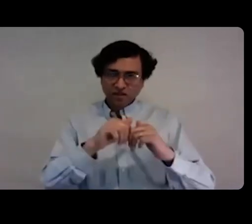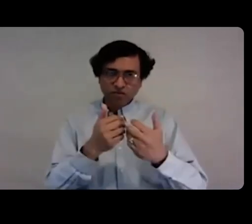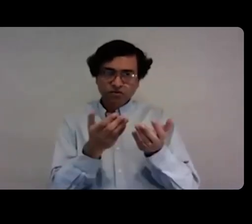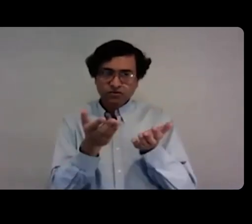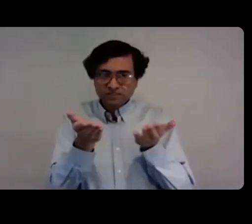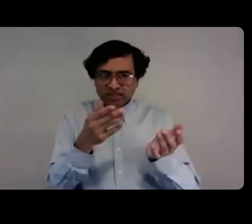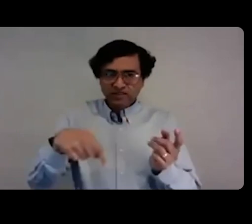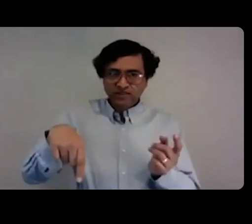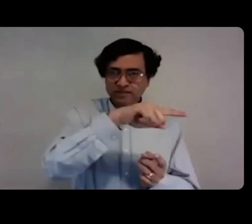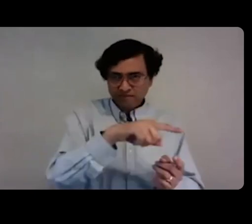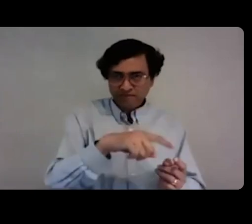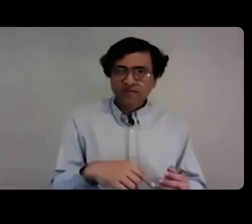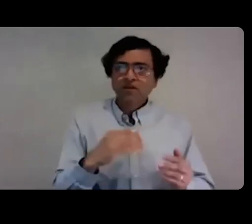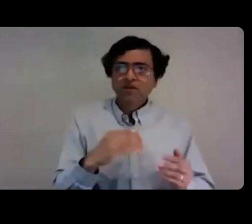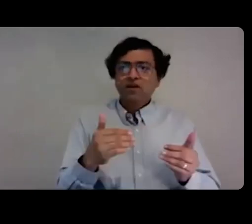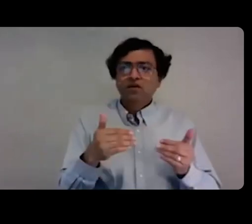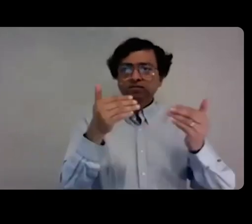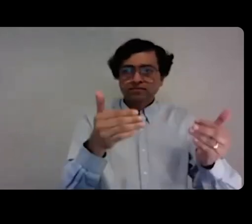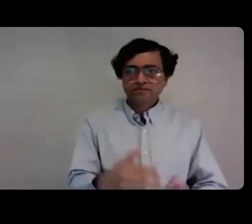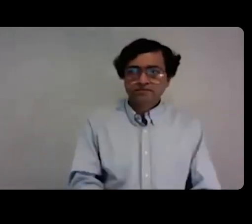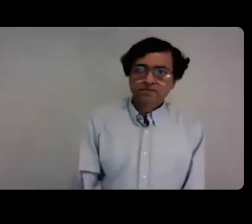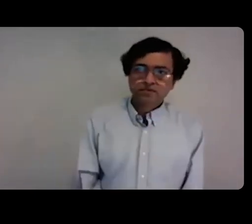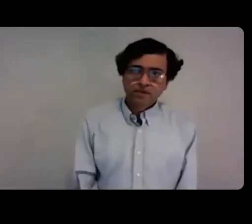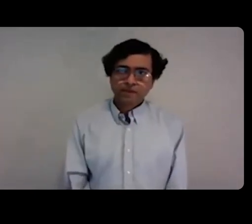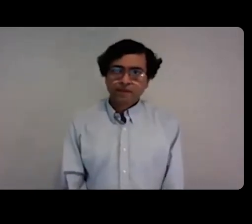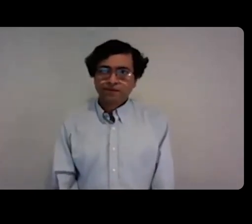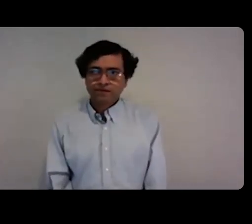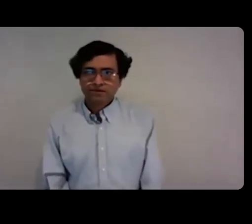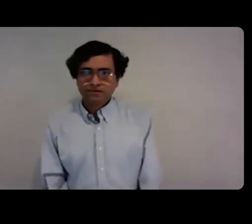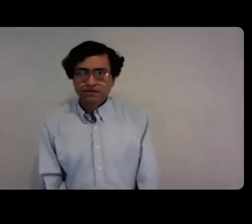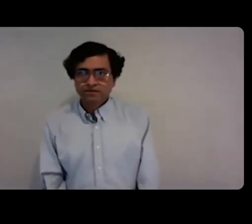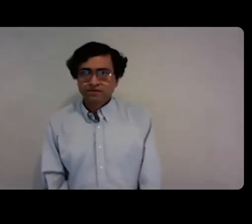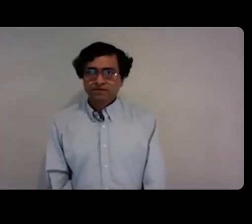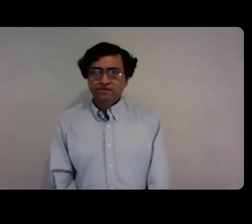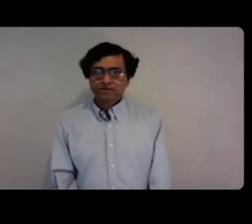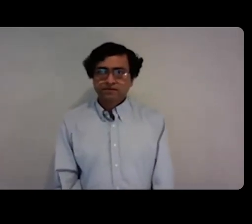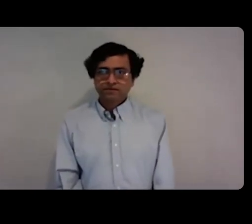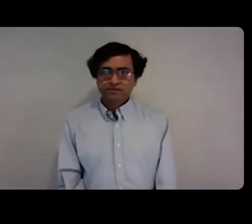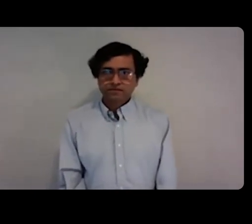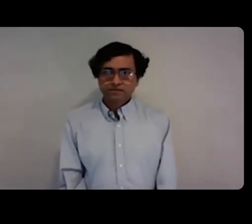And how we design to serve individuals is going to vary.